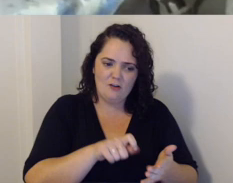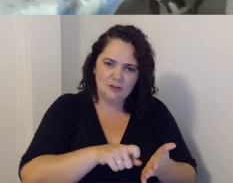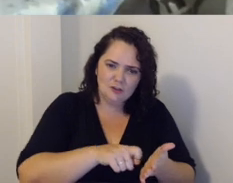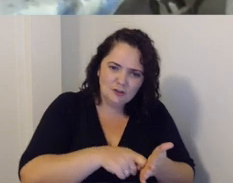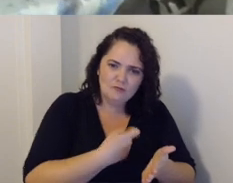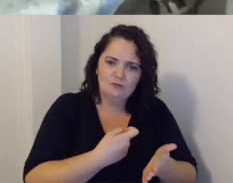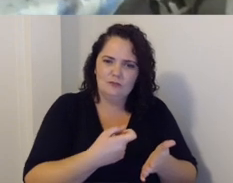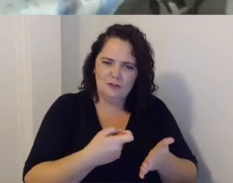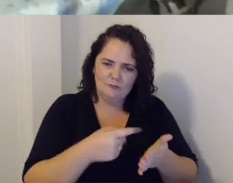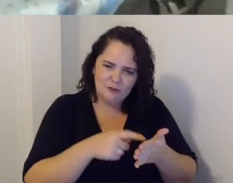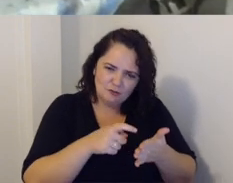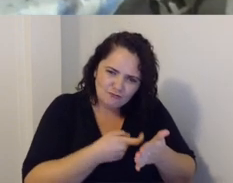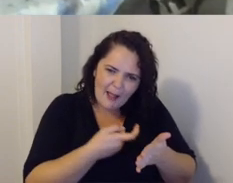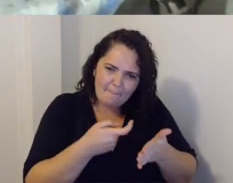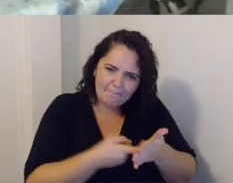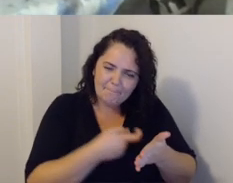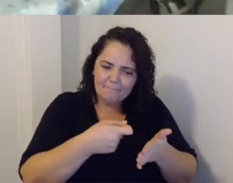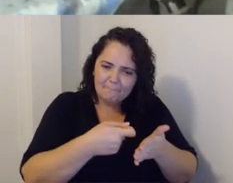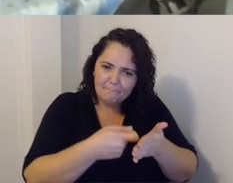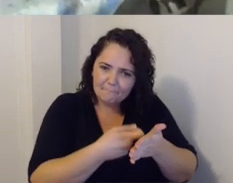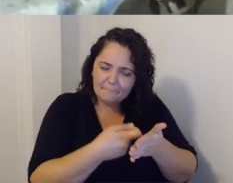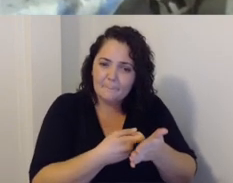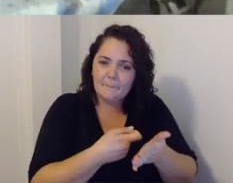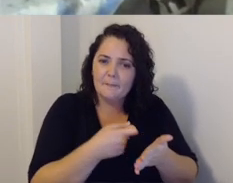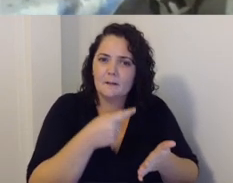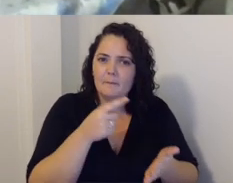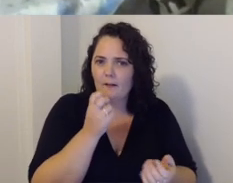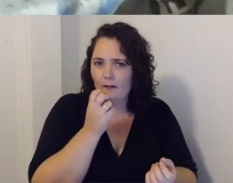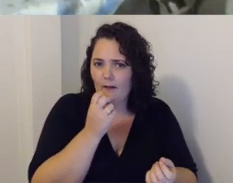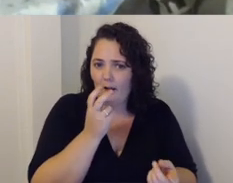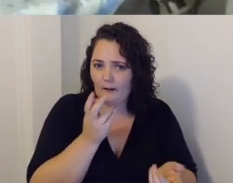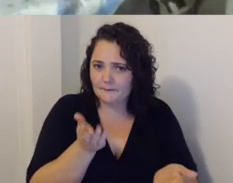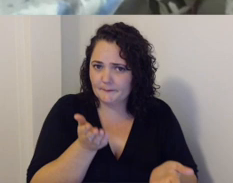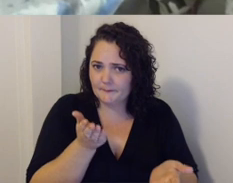some really really beautiful results, if you do it you just scrape lightly, you're not trying to